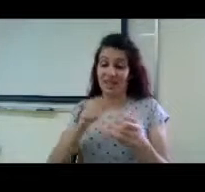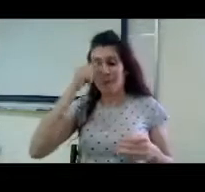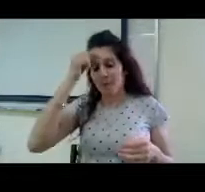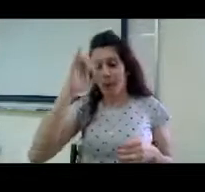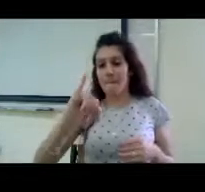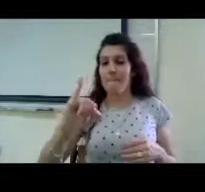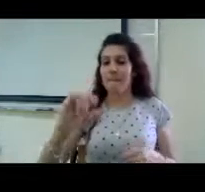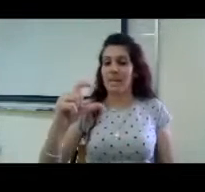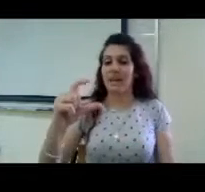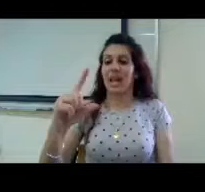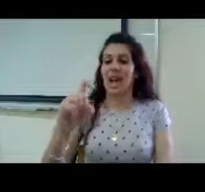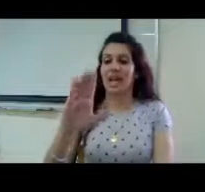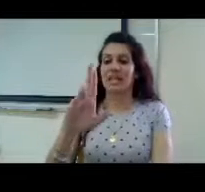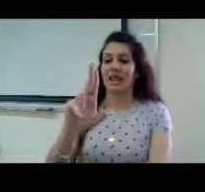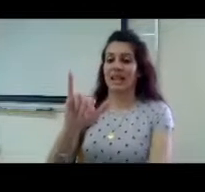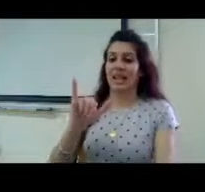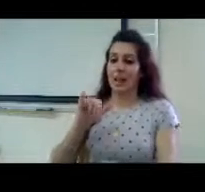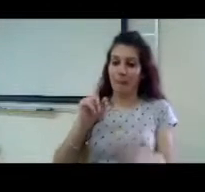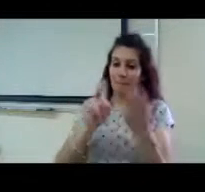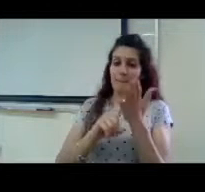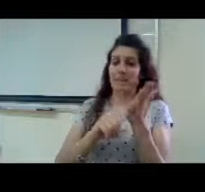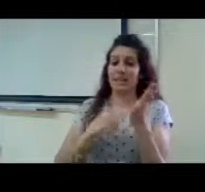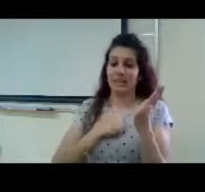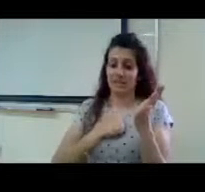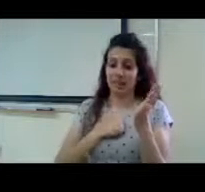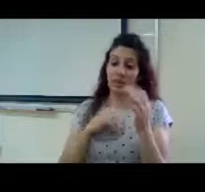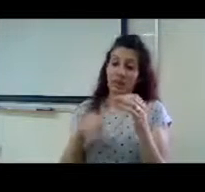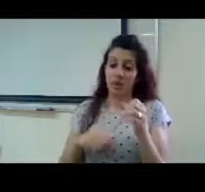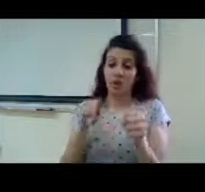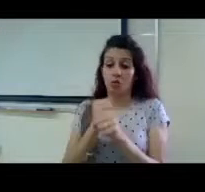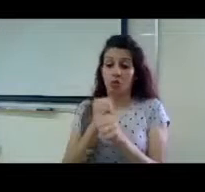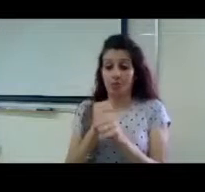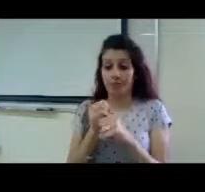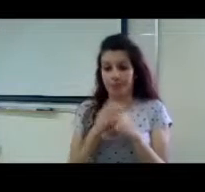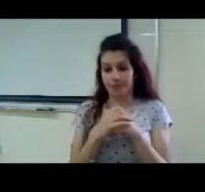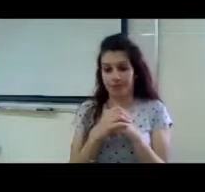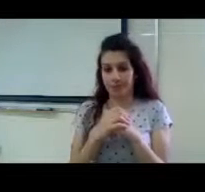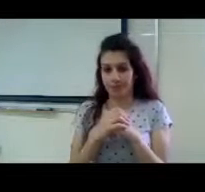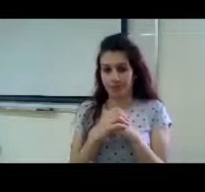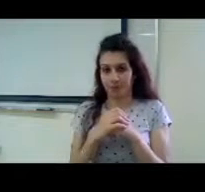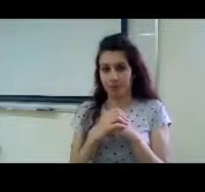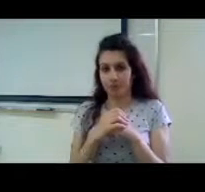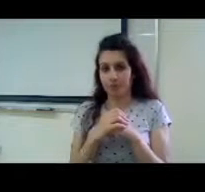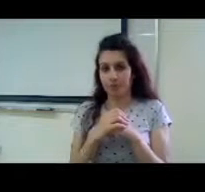fact that the platform can host different types of learning material not